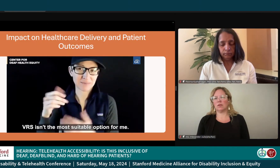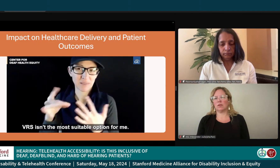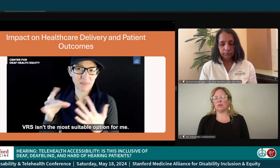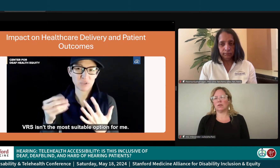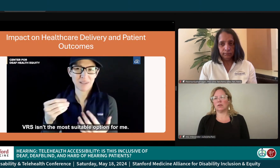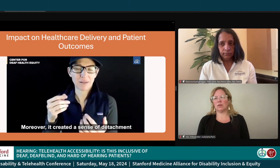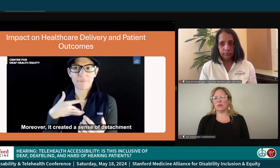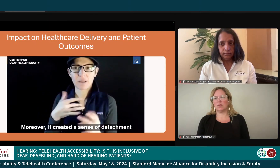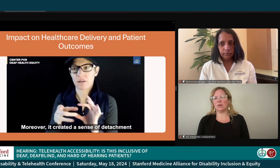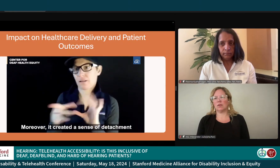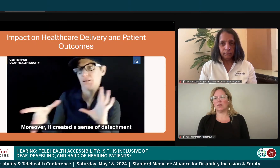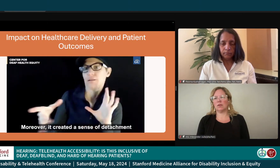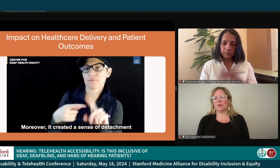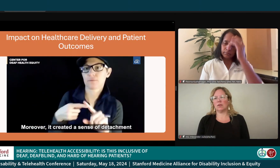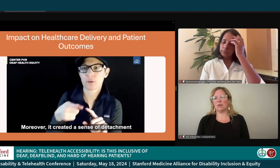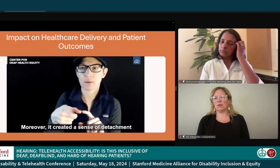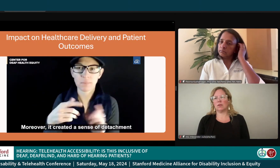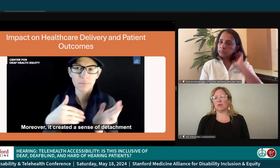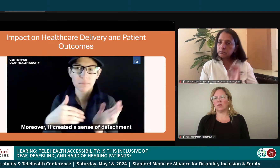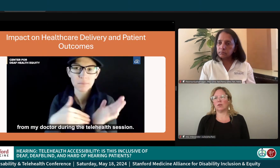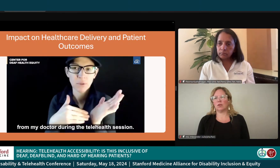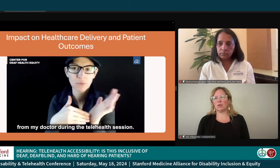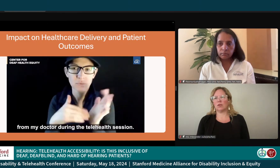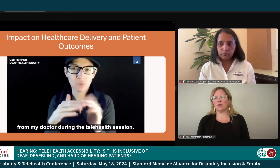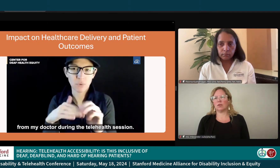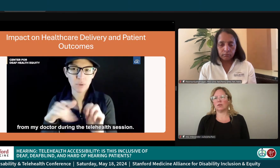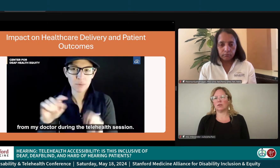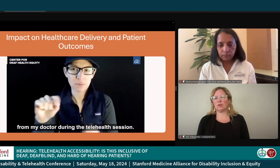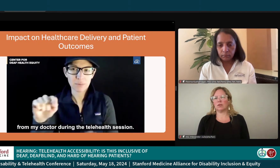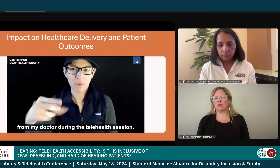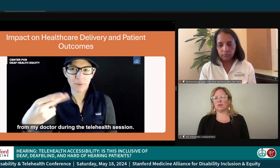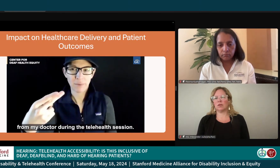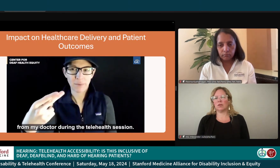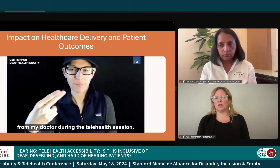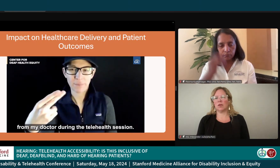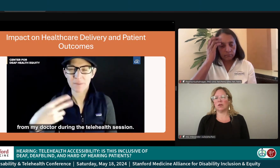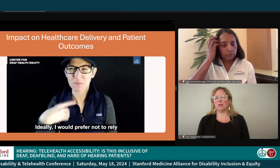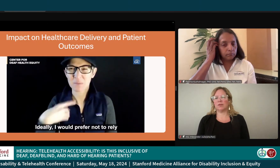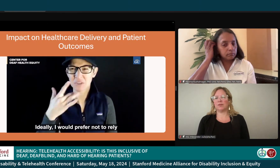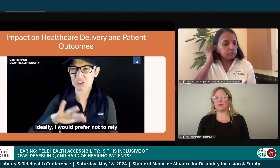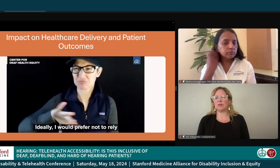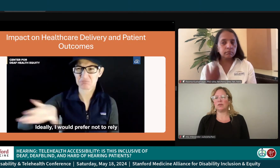for me. Moreover, it's created a sense of disconnection from the doctor on the